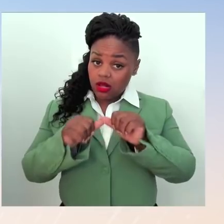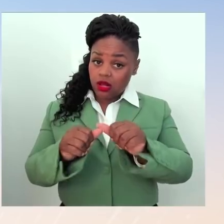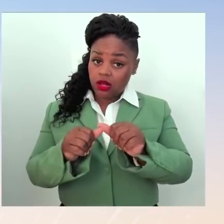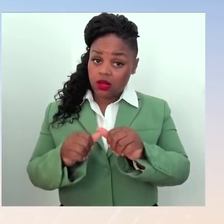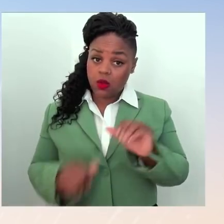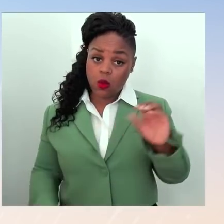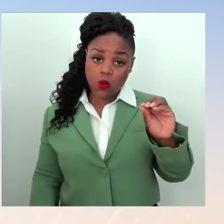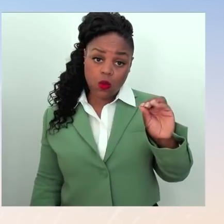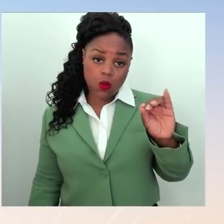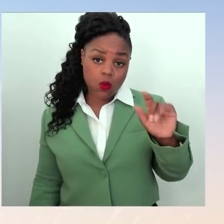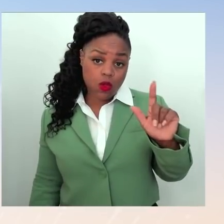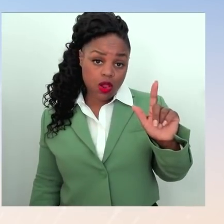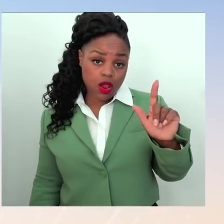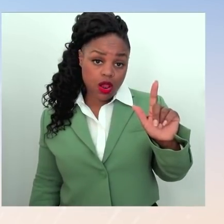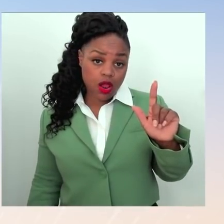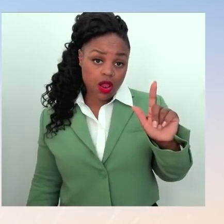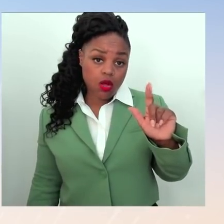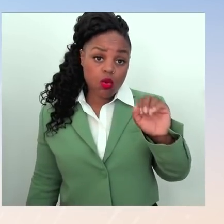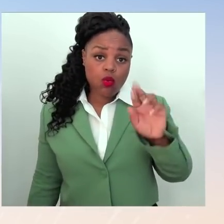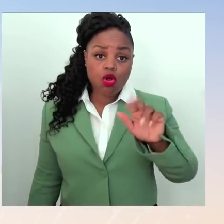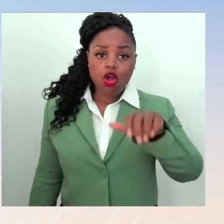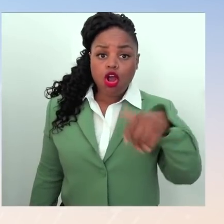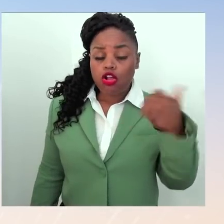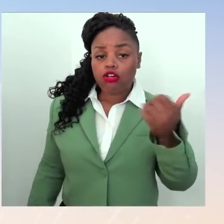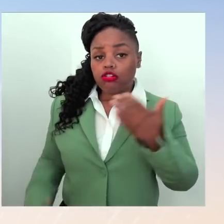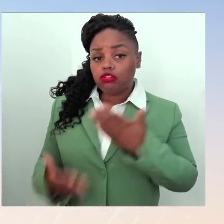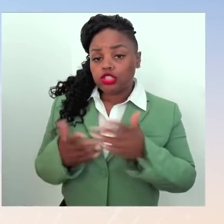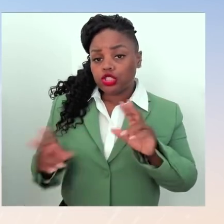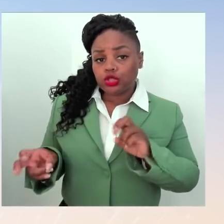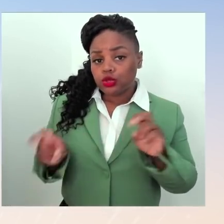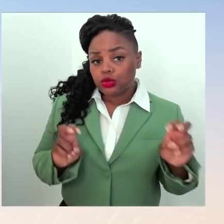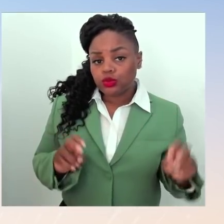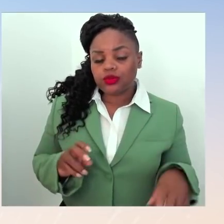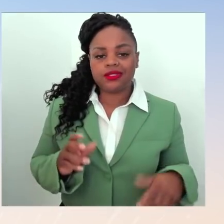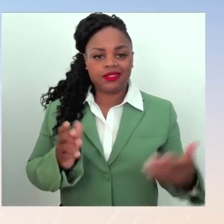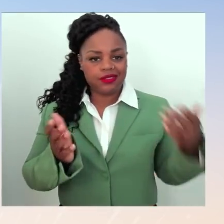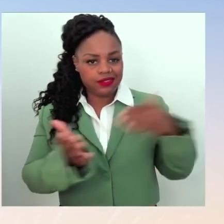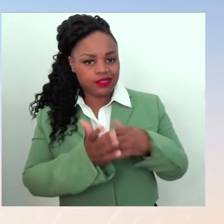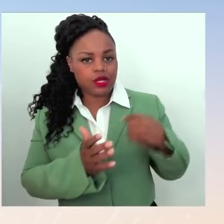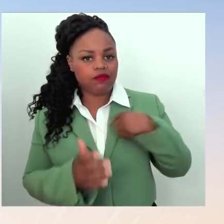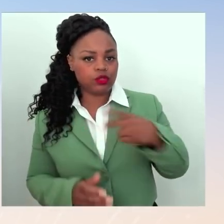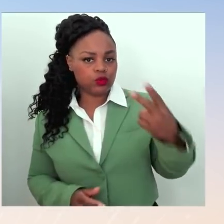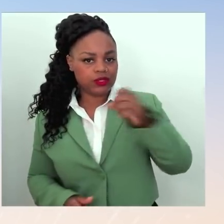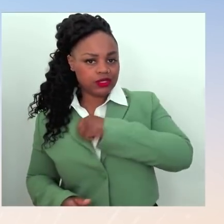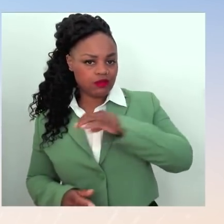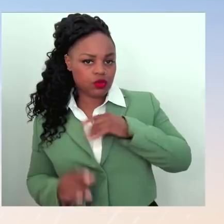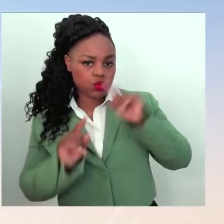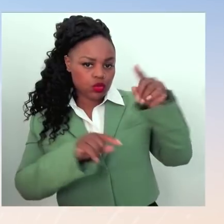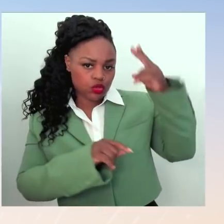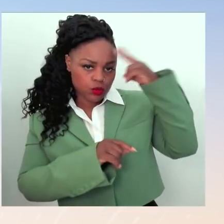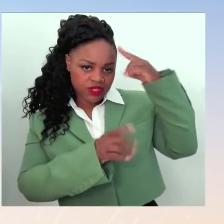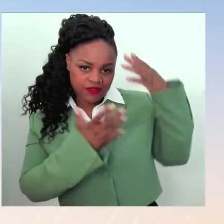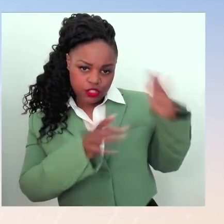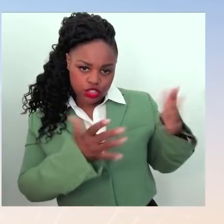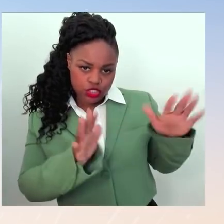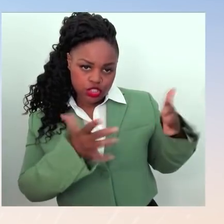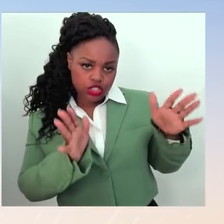to the region, talk about a range of issues, including security in the region and the war in Yemen, as well as energy security.